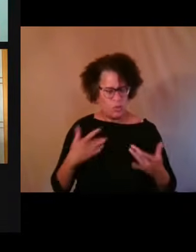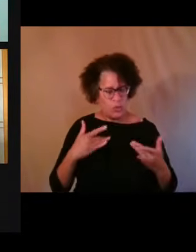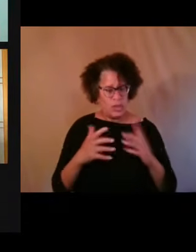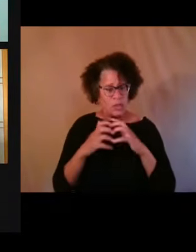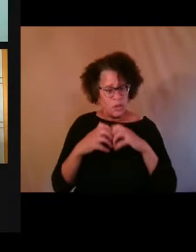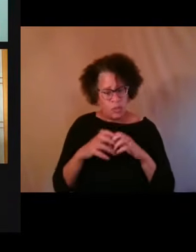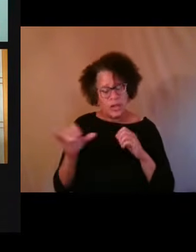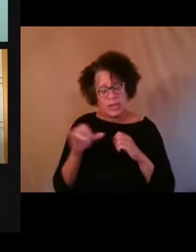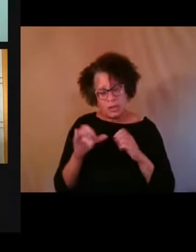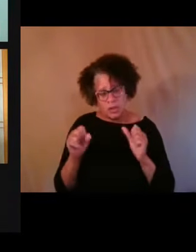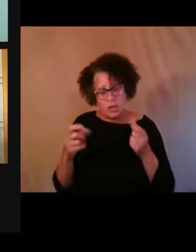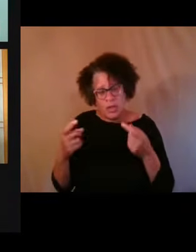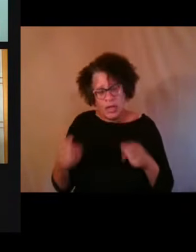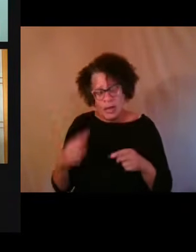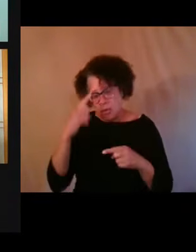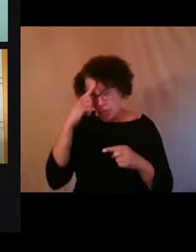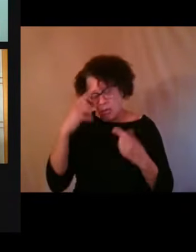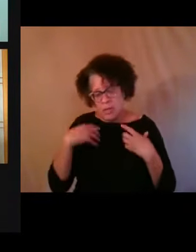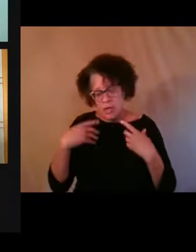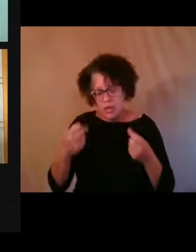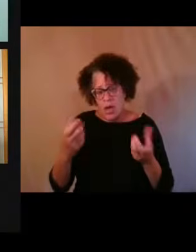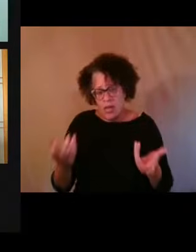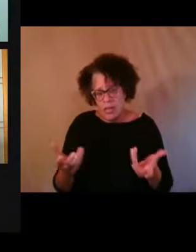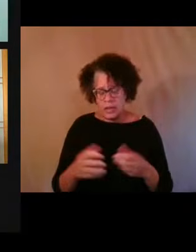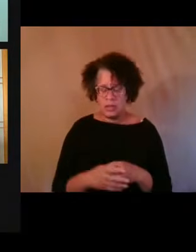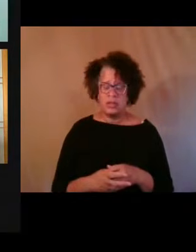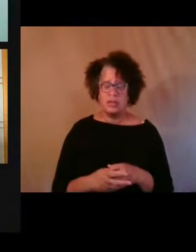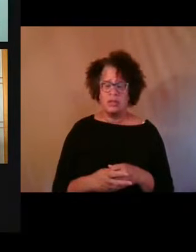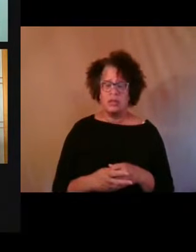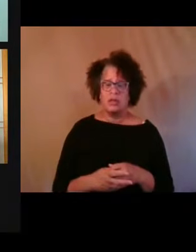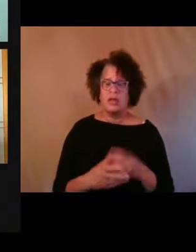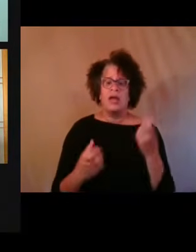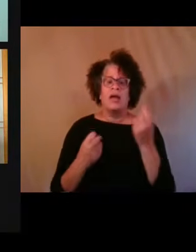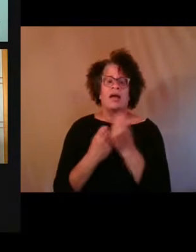So in the activist circles in which you move, Maru,